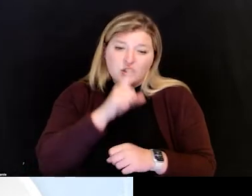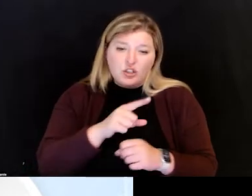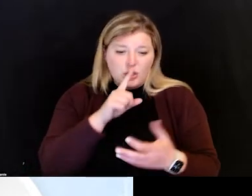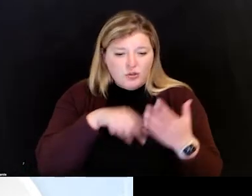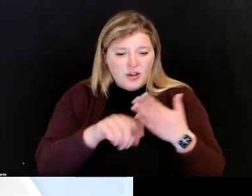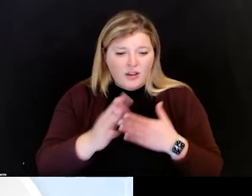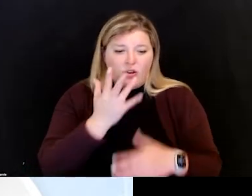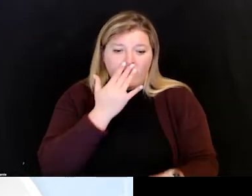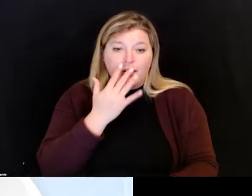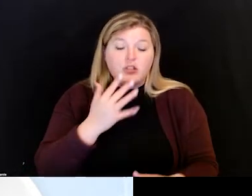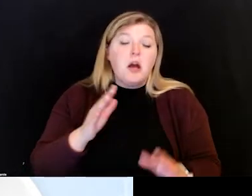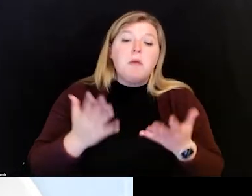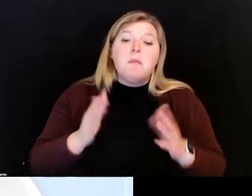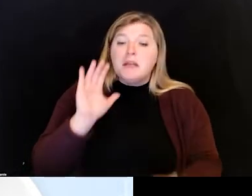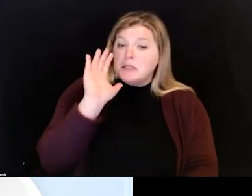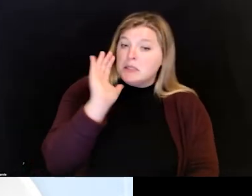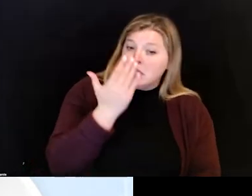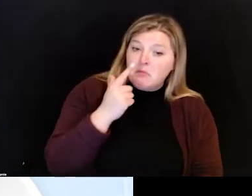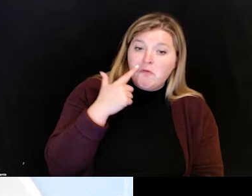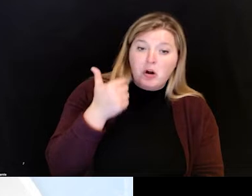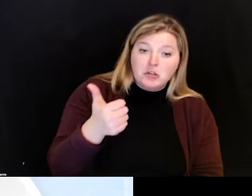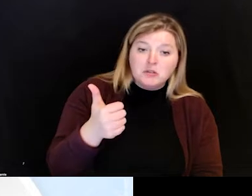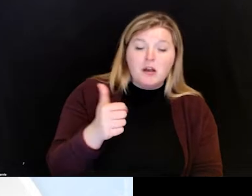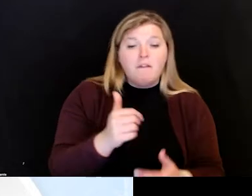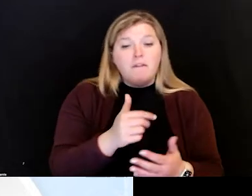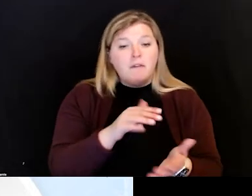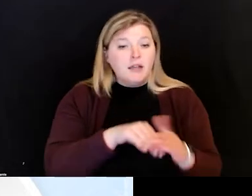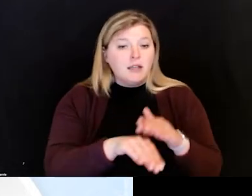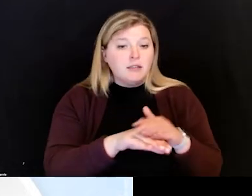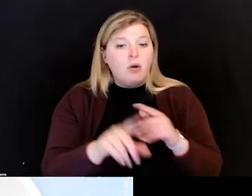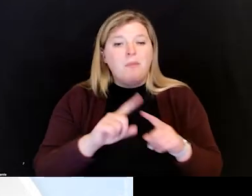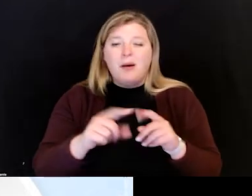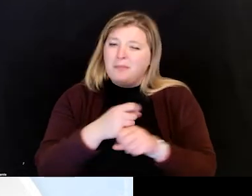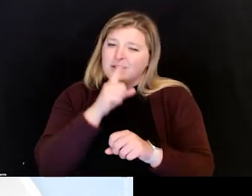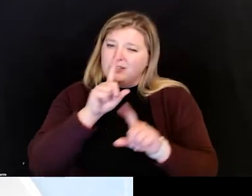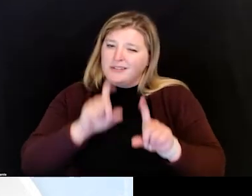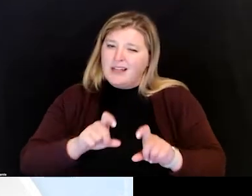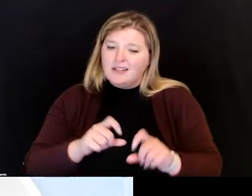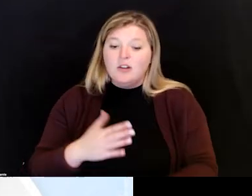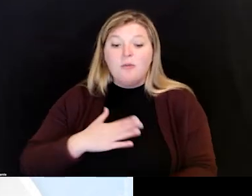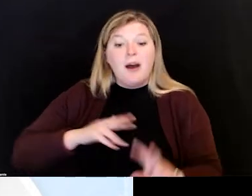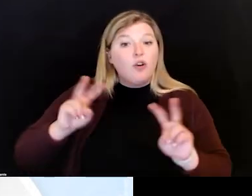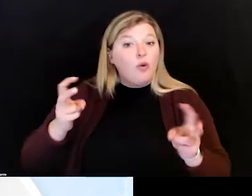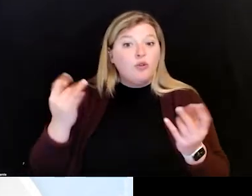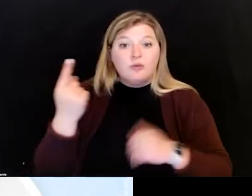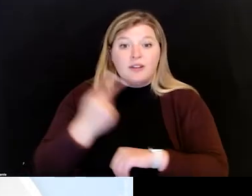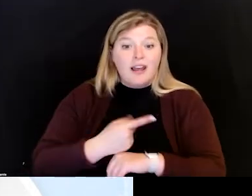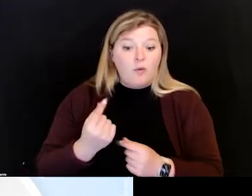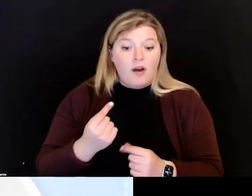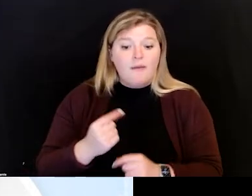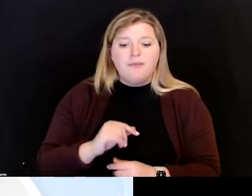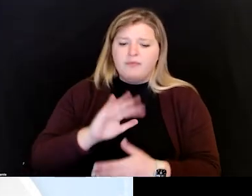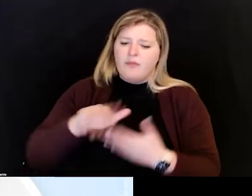if they look accessible. Make sure you test that. So my quote today is, "All of the graph segments